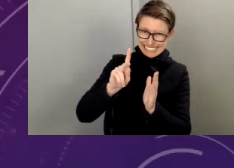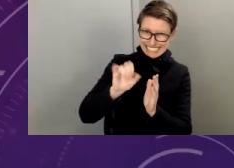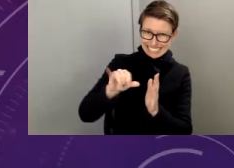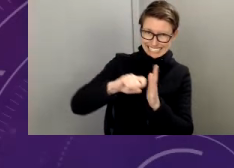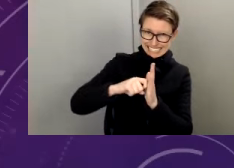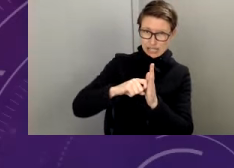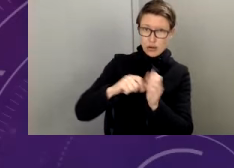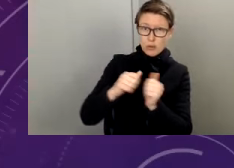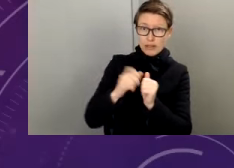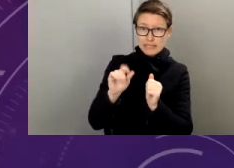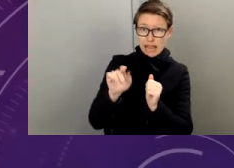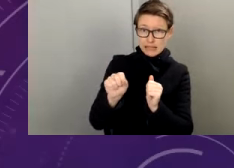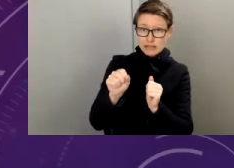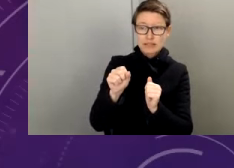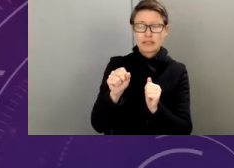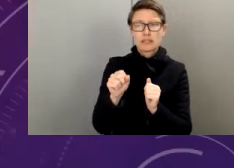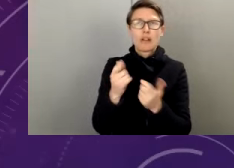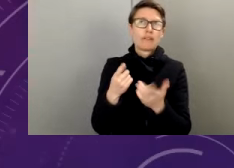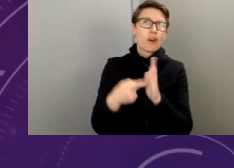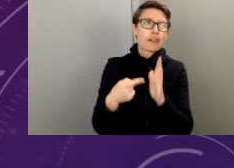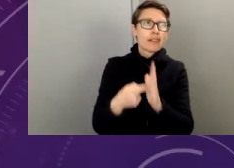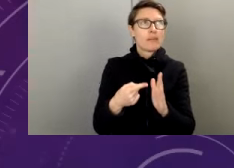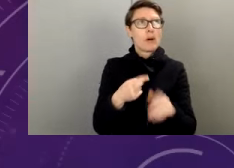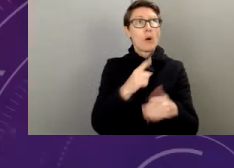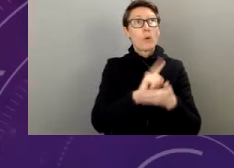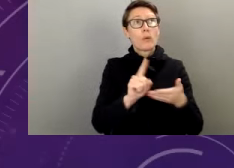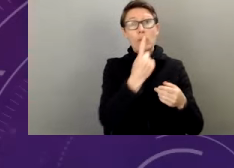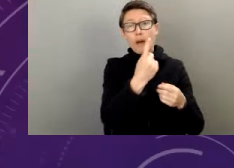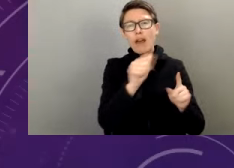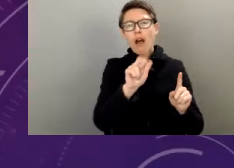So like if week one was August 9th through August 12th, you know, you do that type of thing